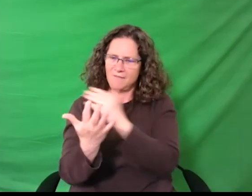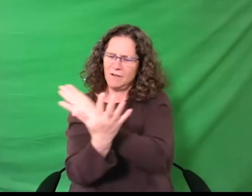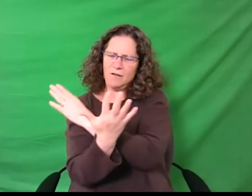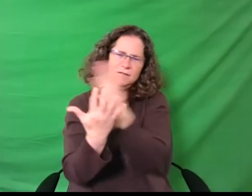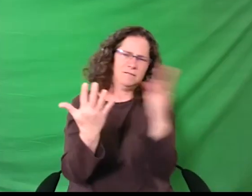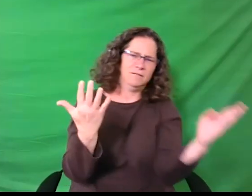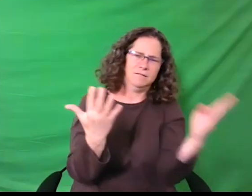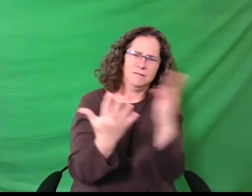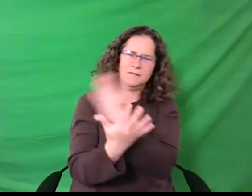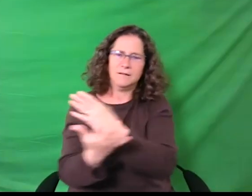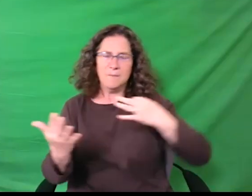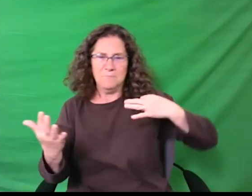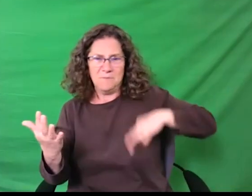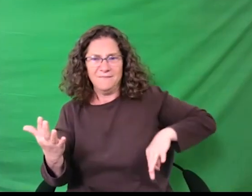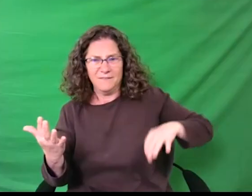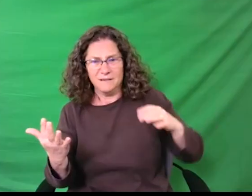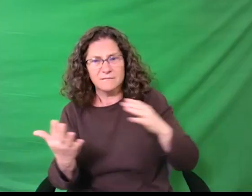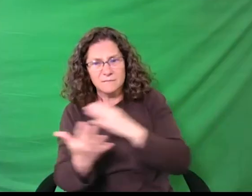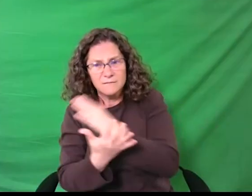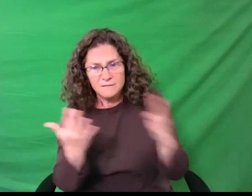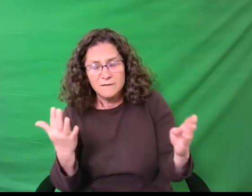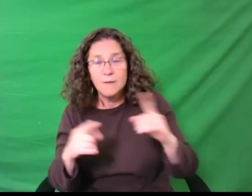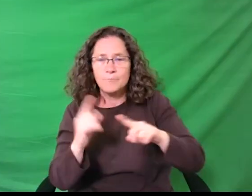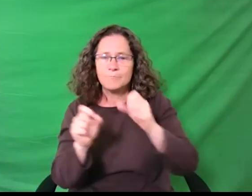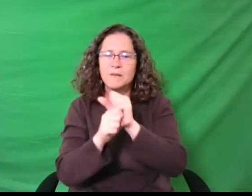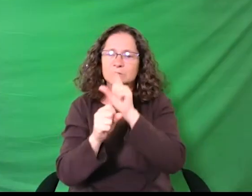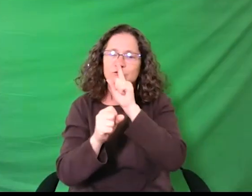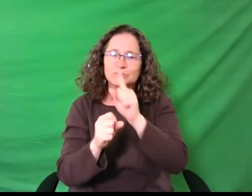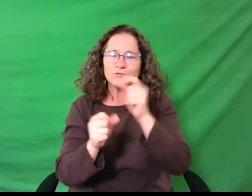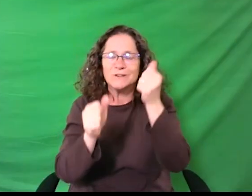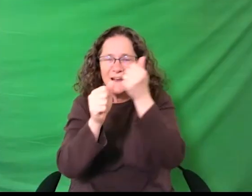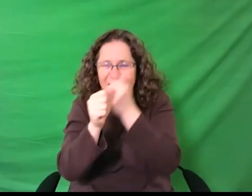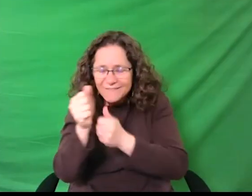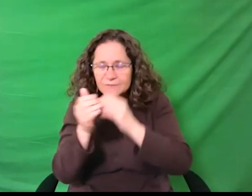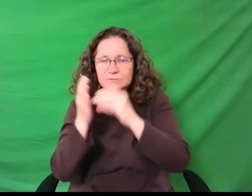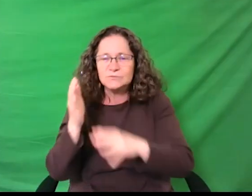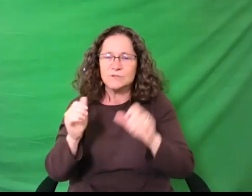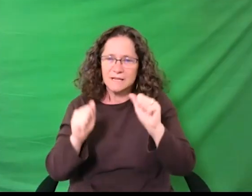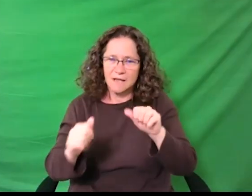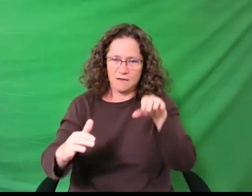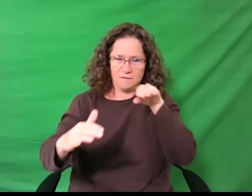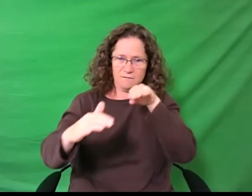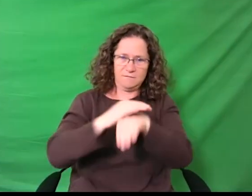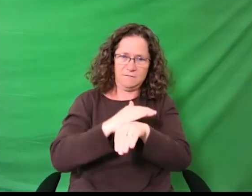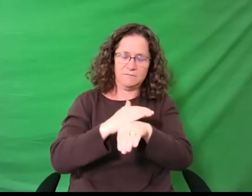their range of benefit, has access to the phonology of a traditionally spoken language,